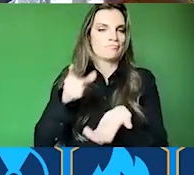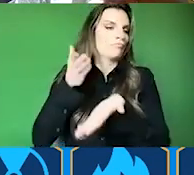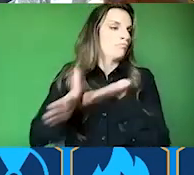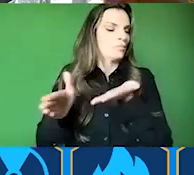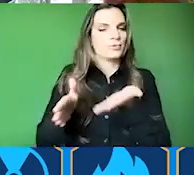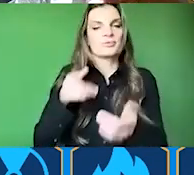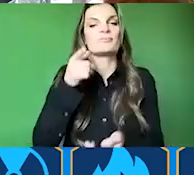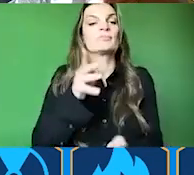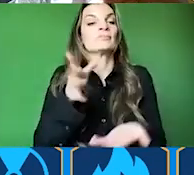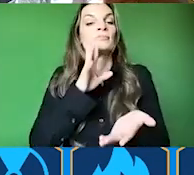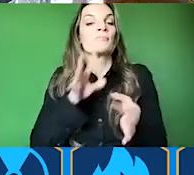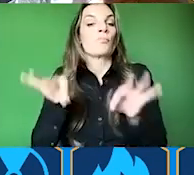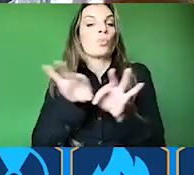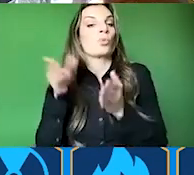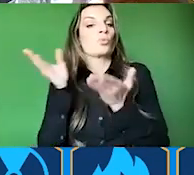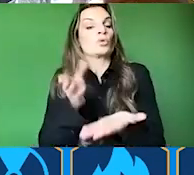hospital with you. That can